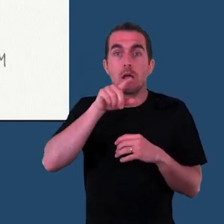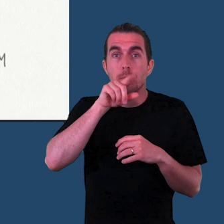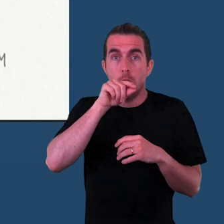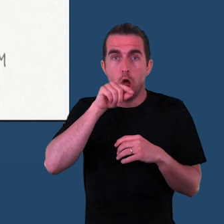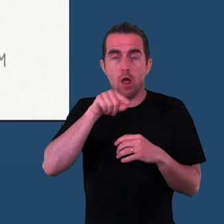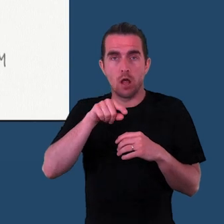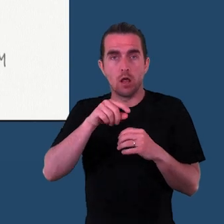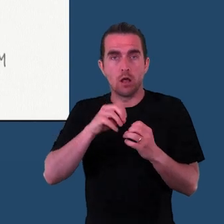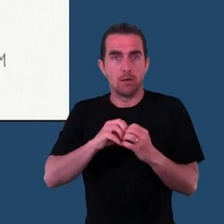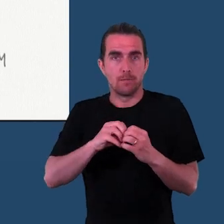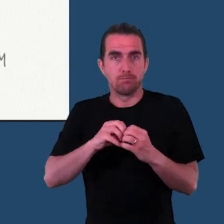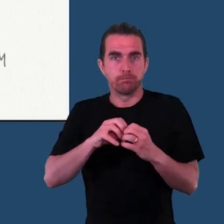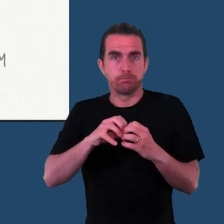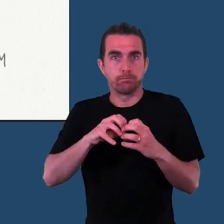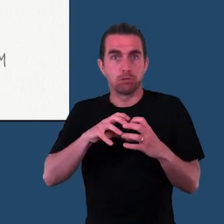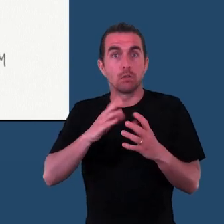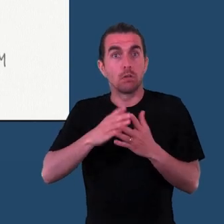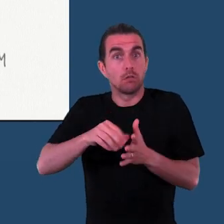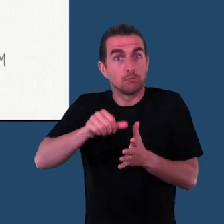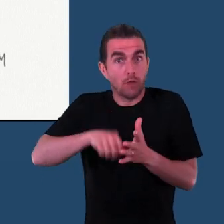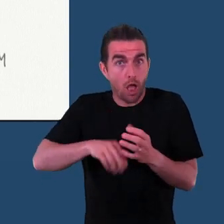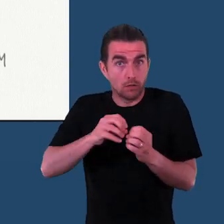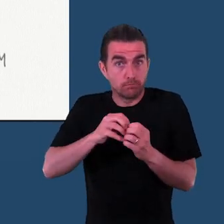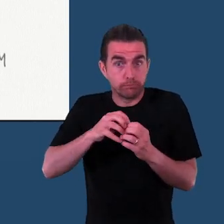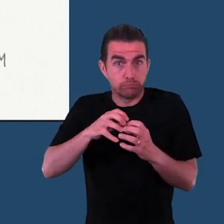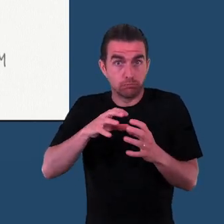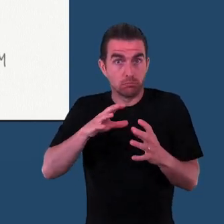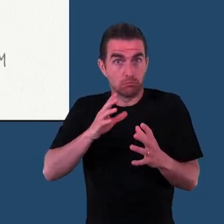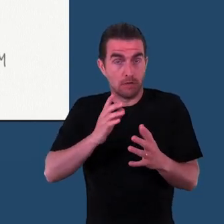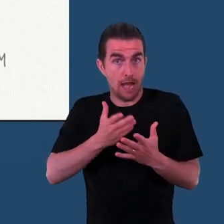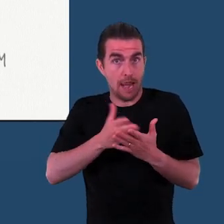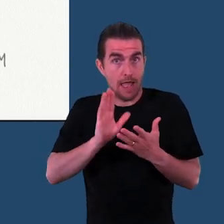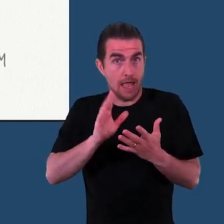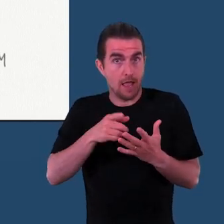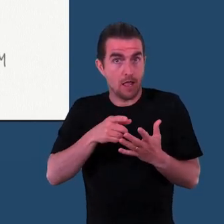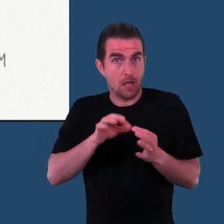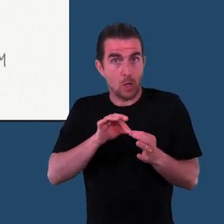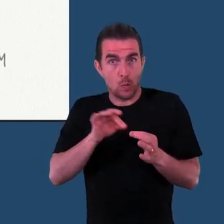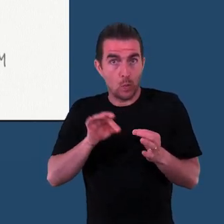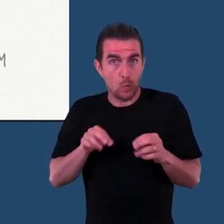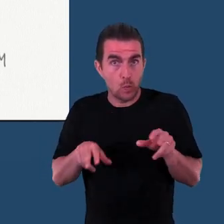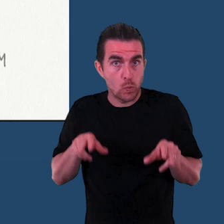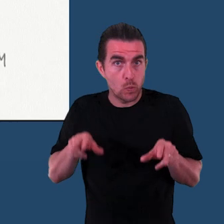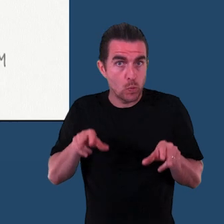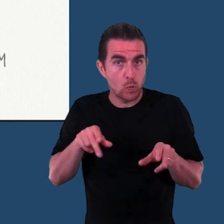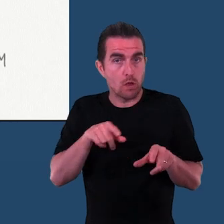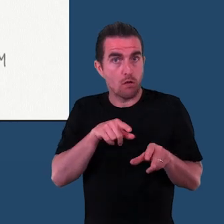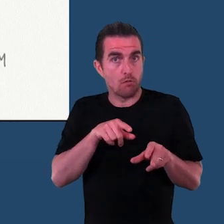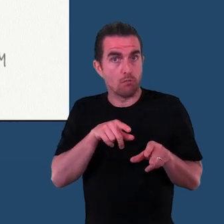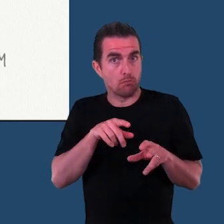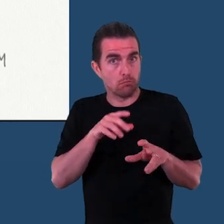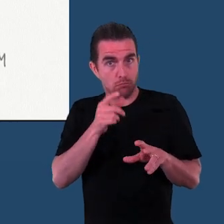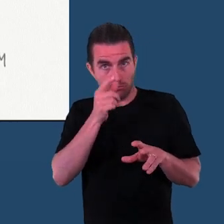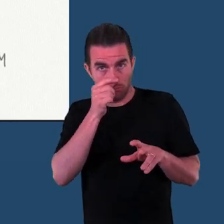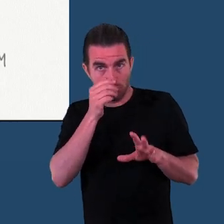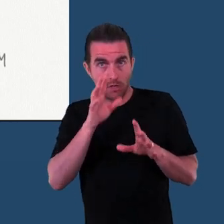that they actually start developing a bony-like reptile tail, they have a three-clawed hand,